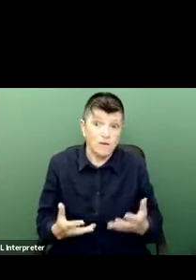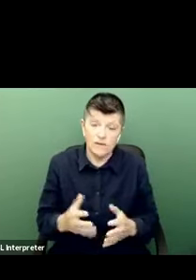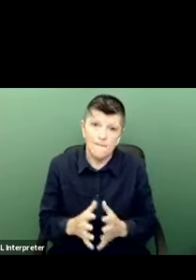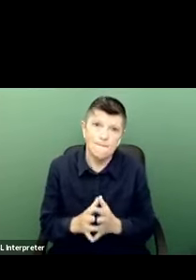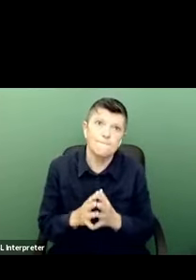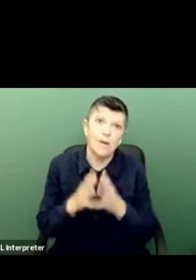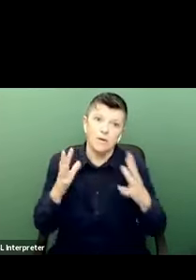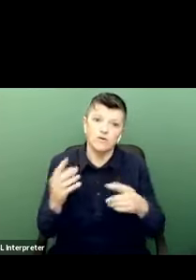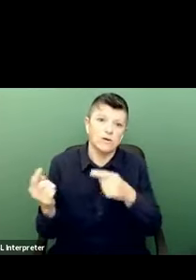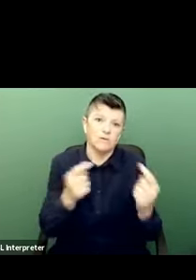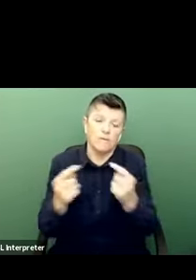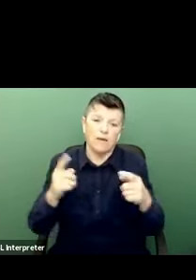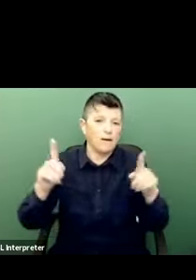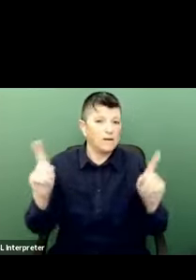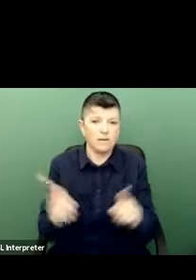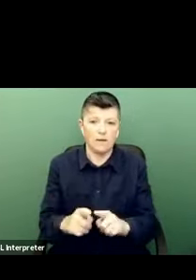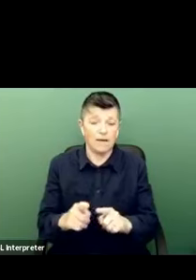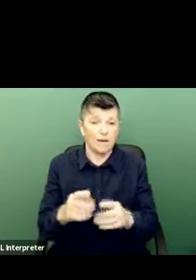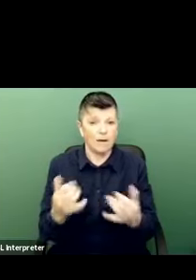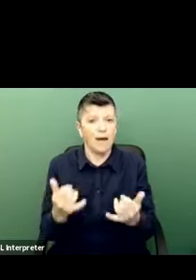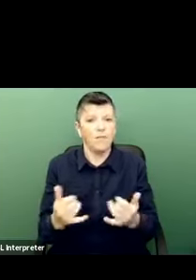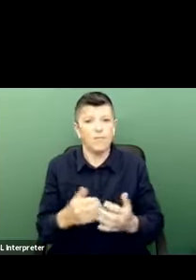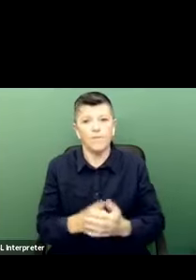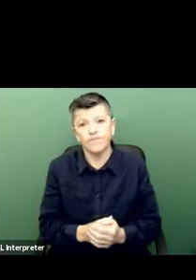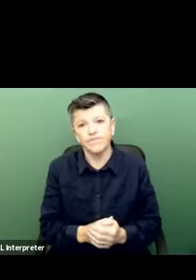political form of the criticisms can be so for reasons